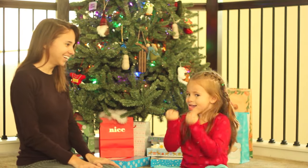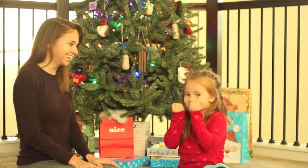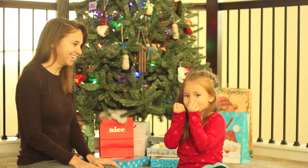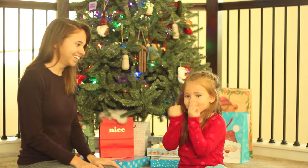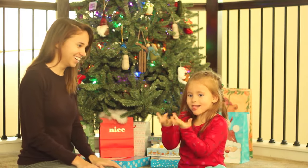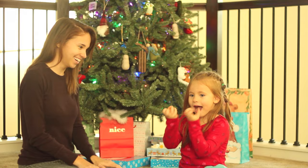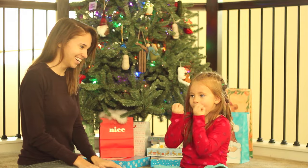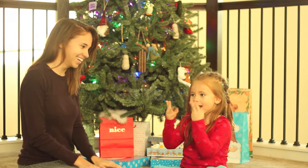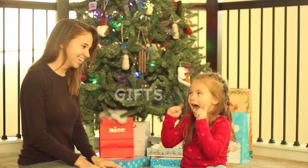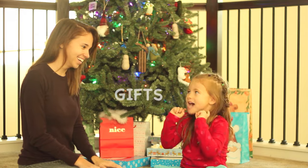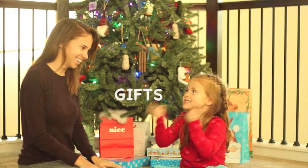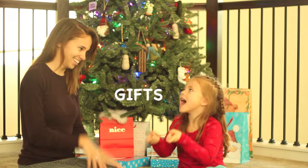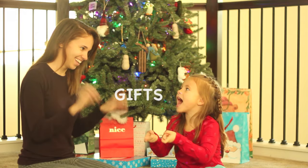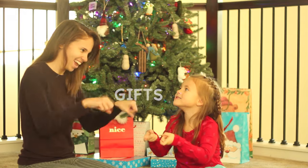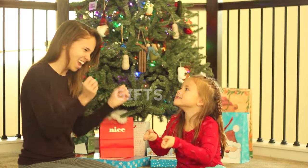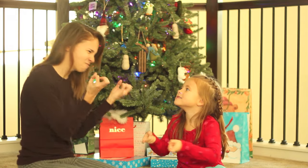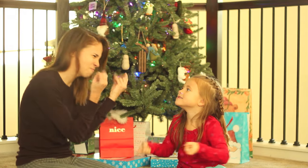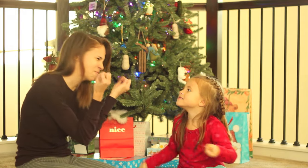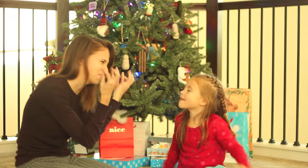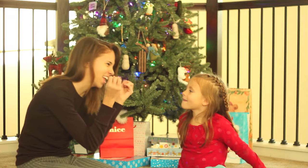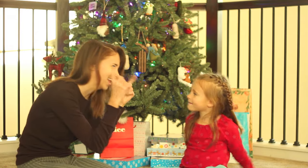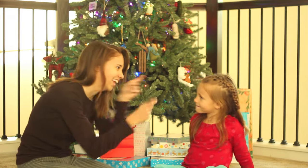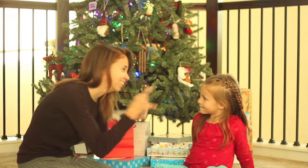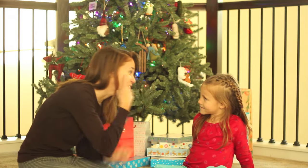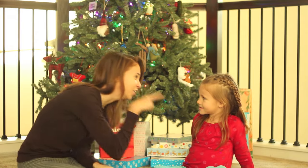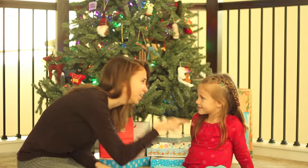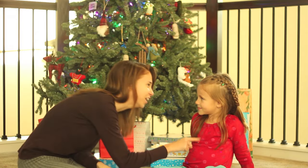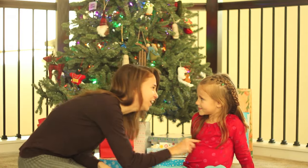There are many, many gifts under the tree. Yes, many for you!